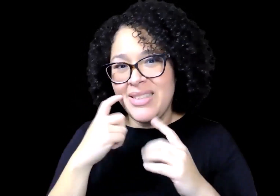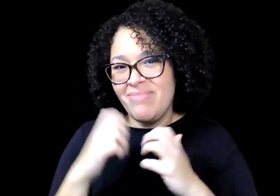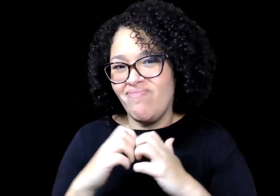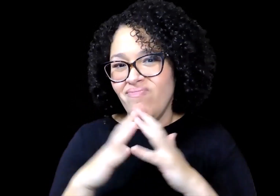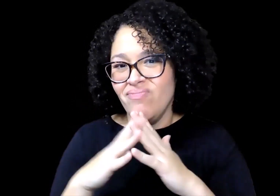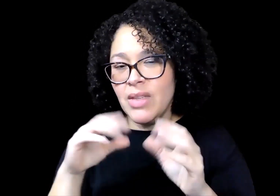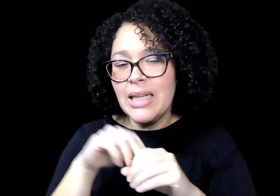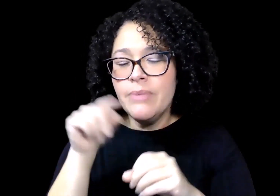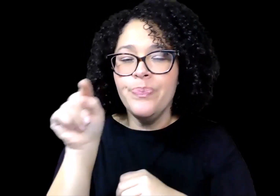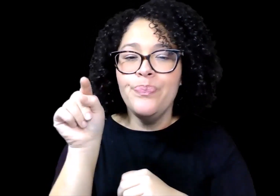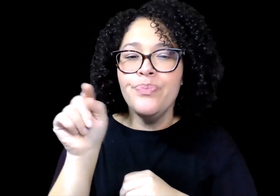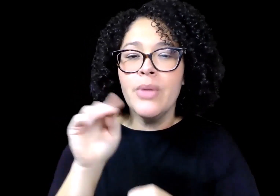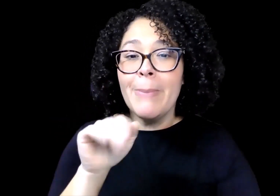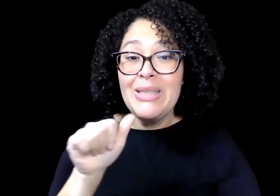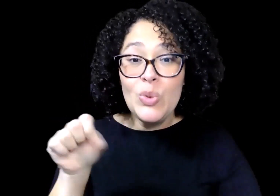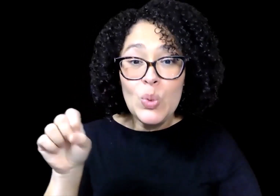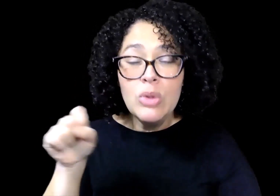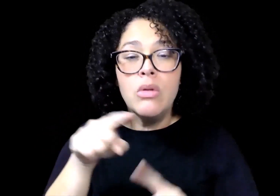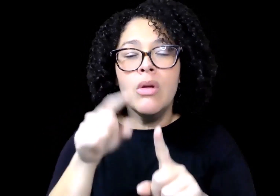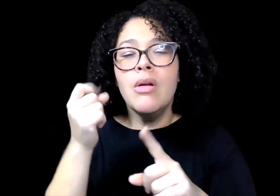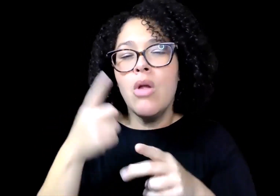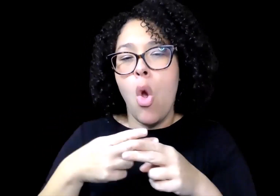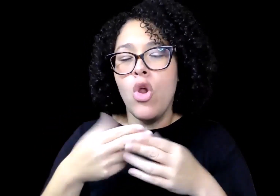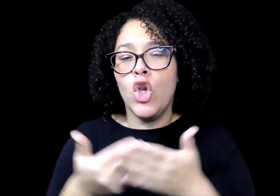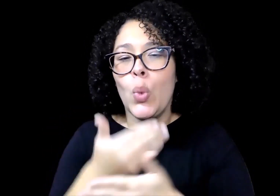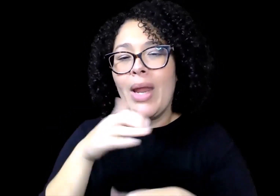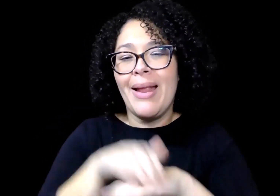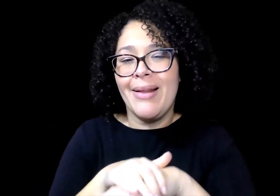not so many in New England except for one in Massachusetts